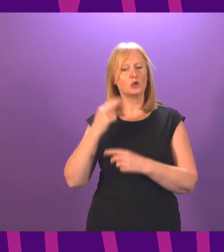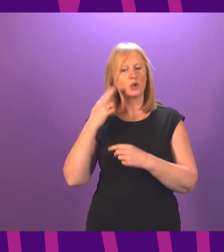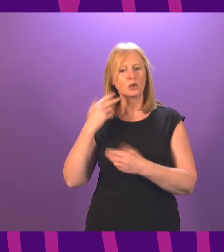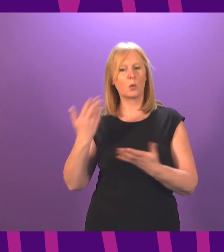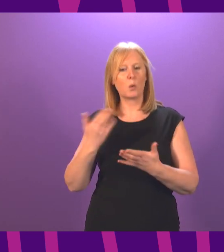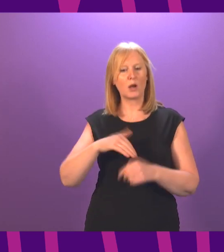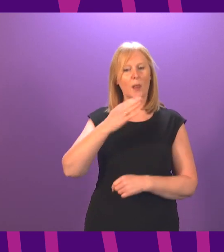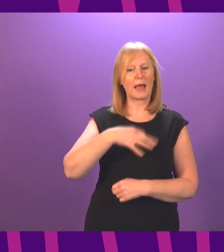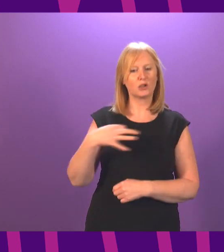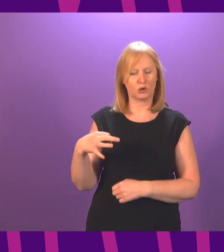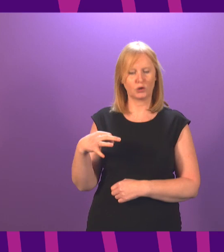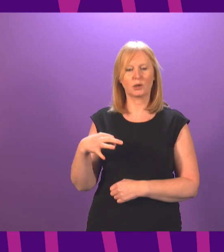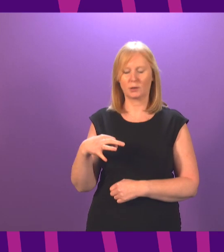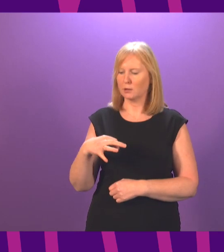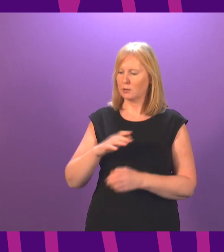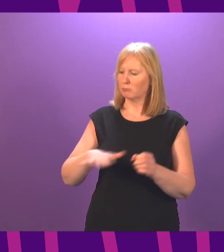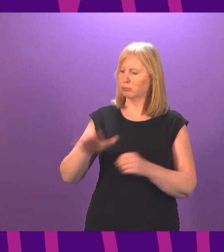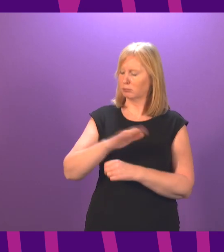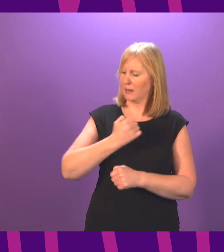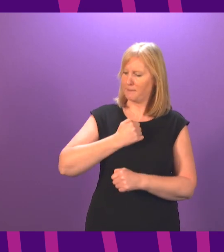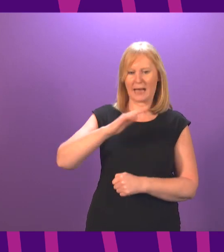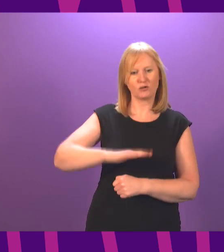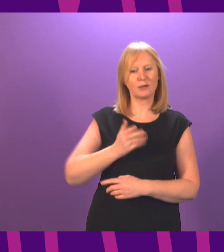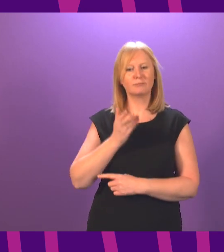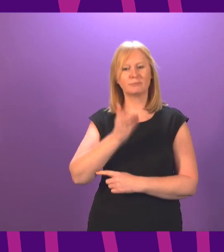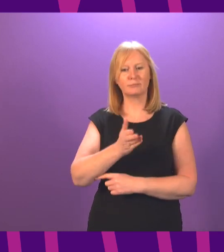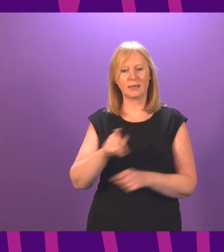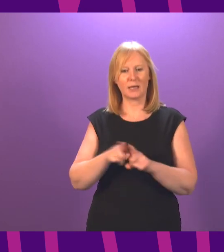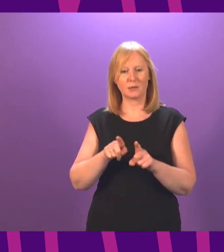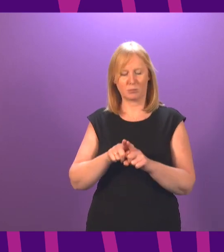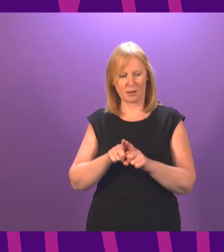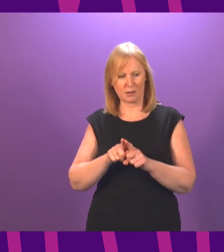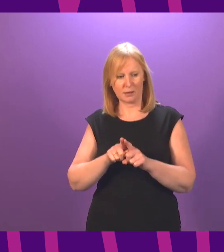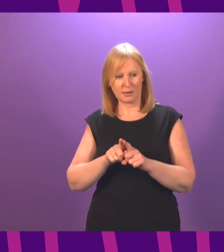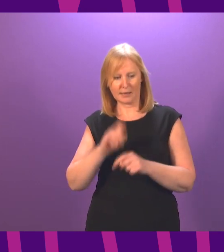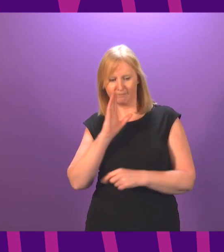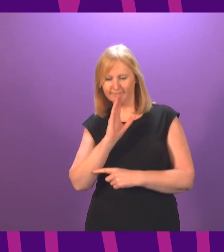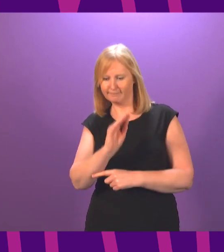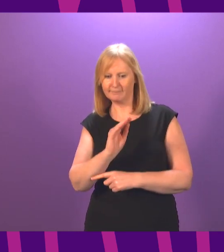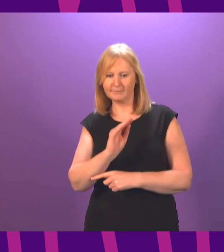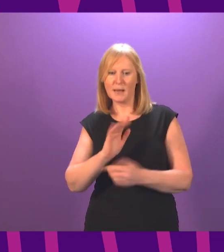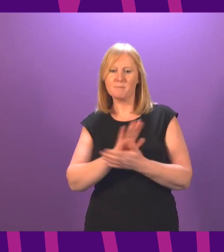the council area and which my youngest son attends, and to wish its staff and all early